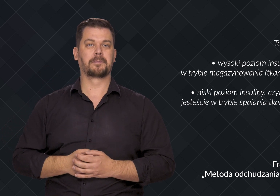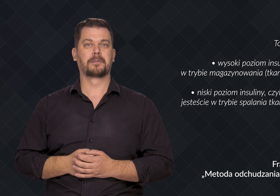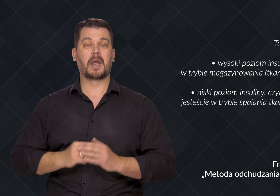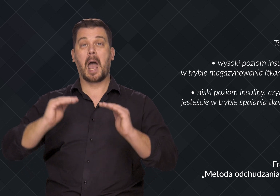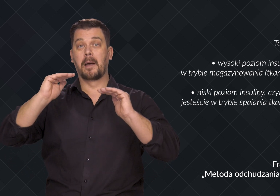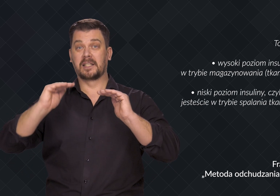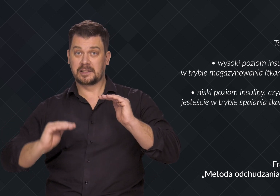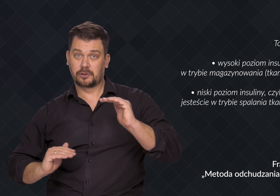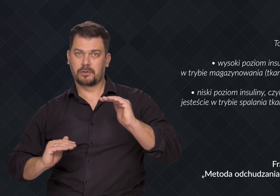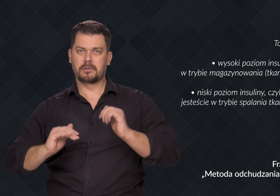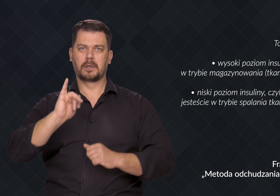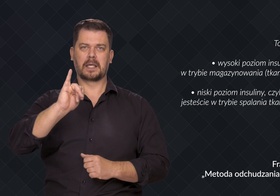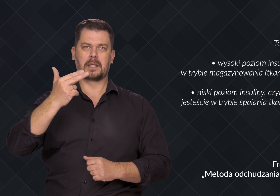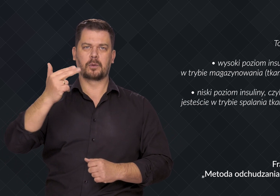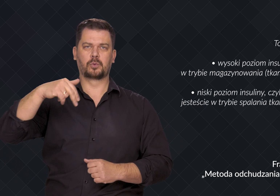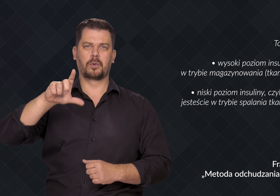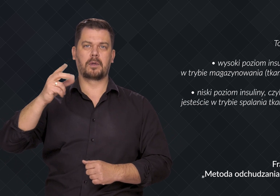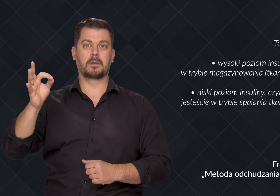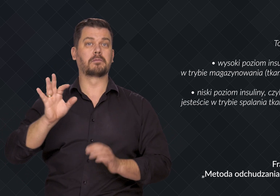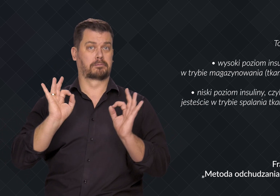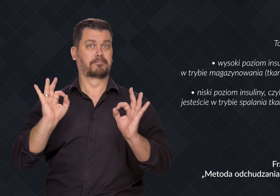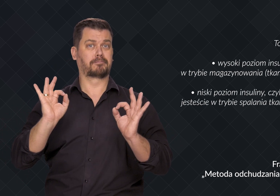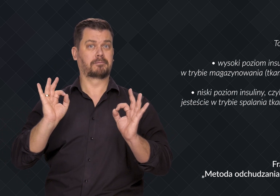low insulin level, meaning normal —